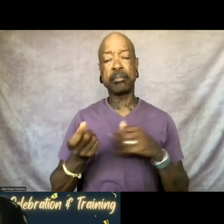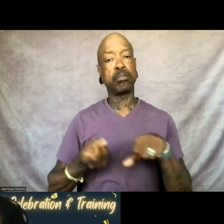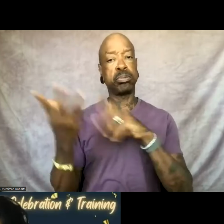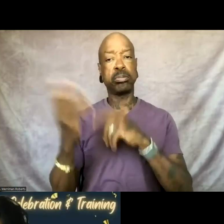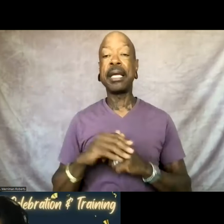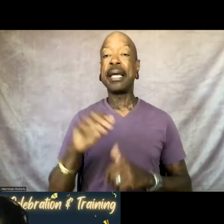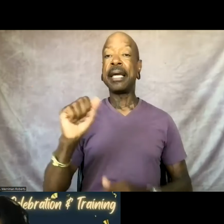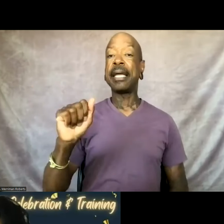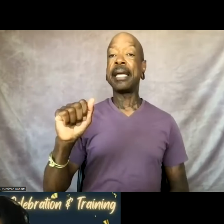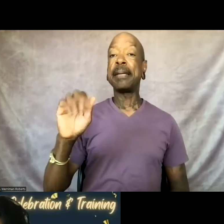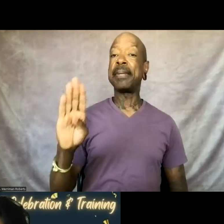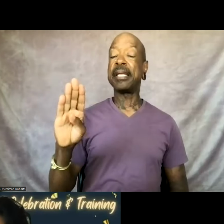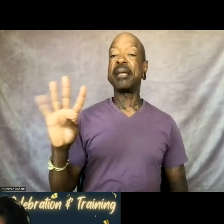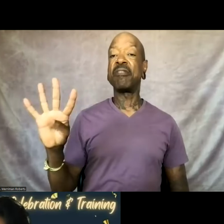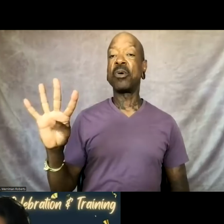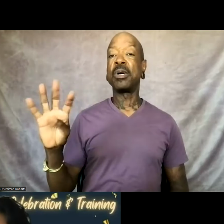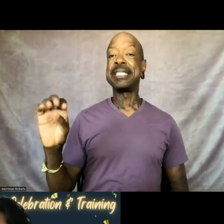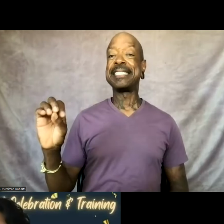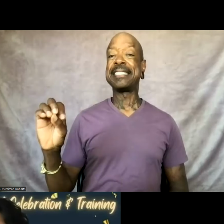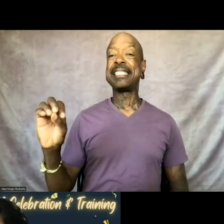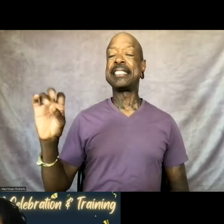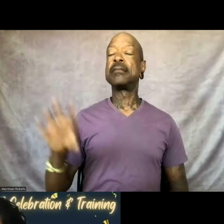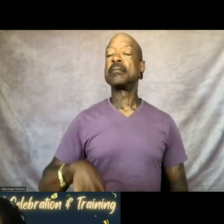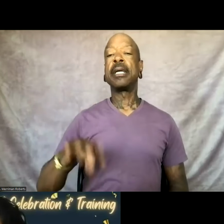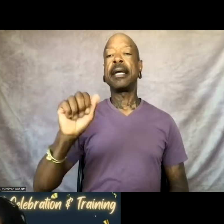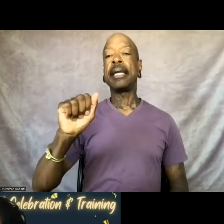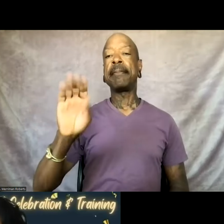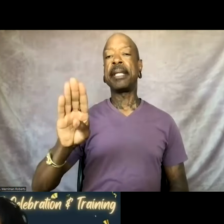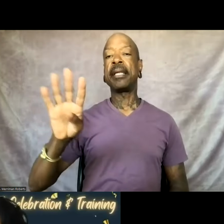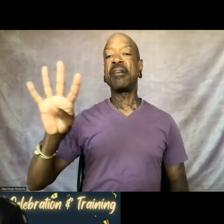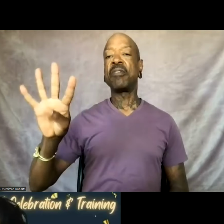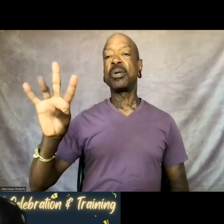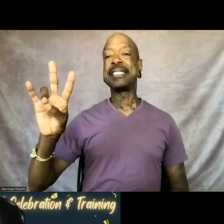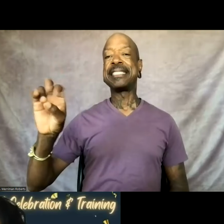finally to eliminate the asset test for the remaining Medi-